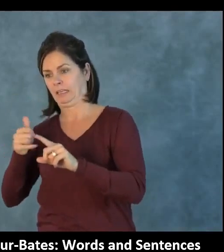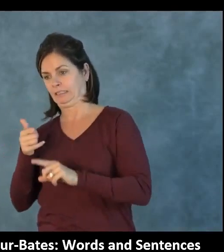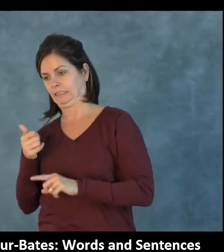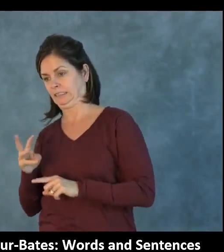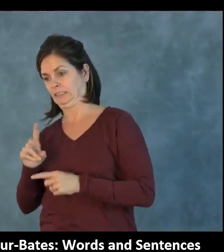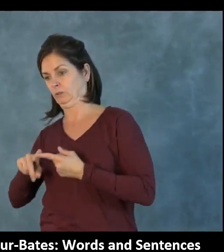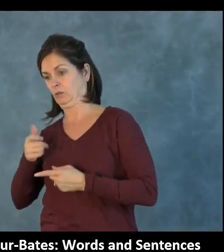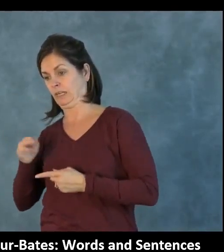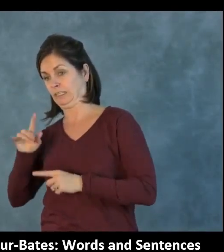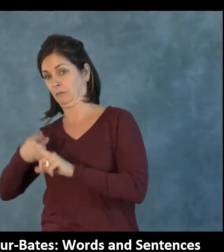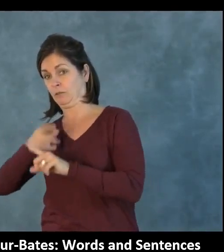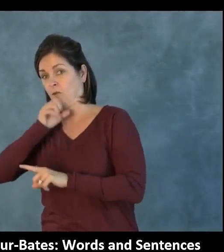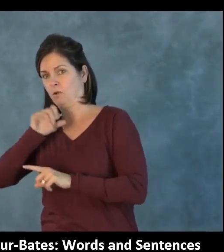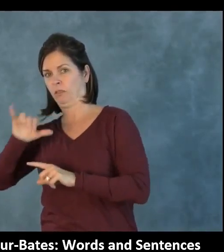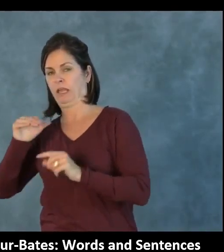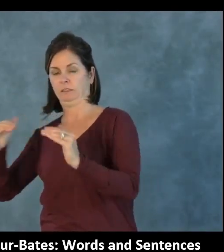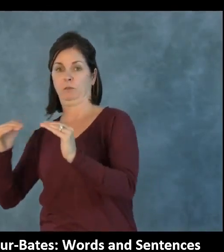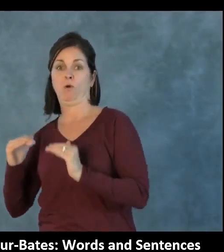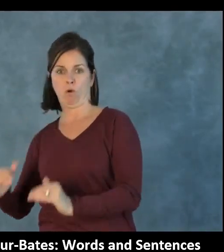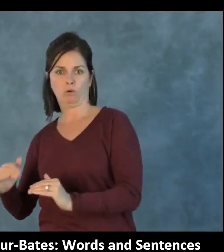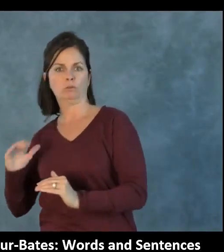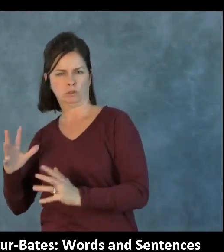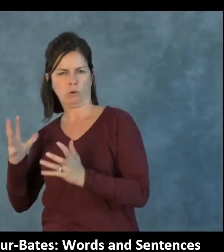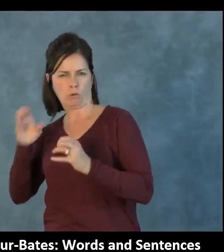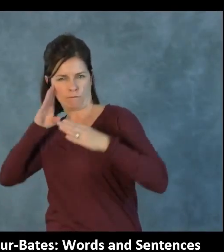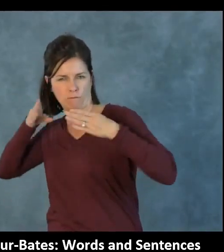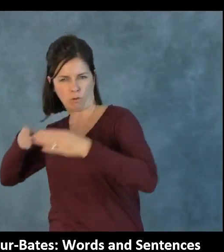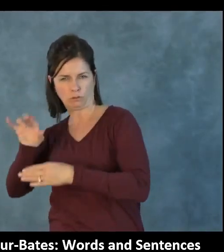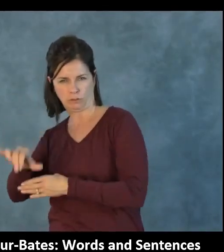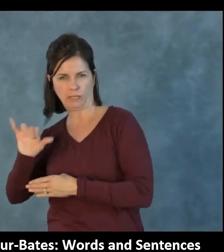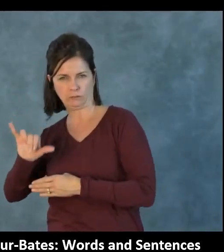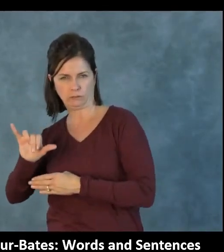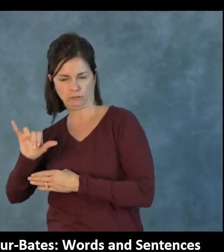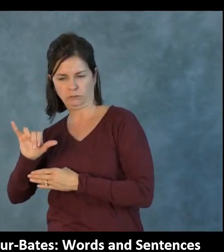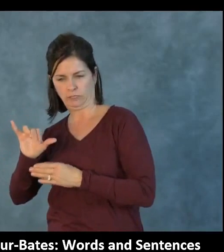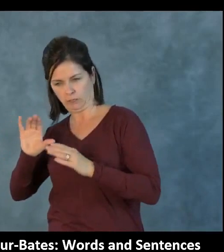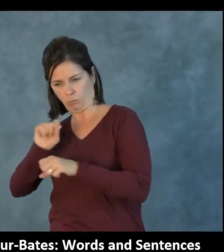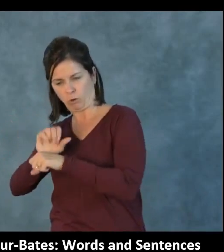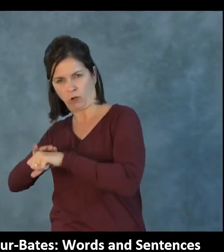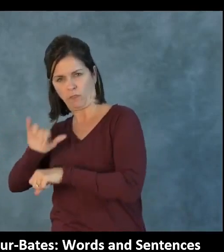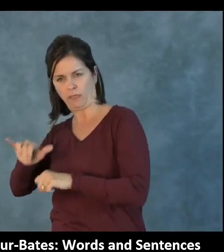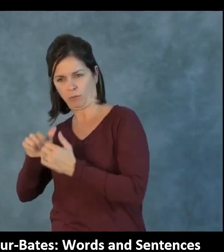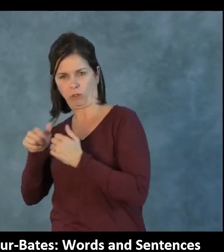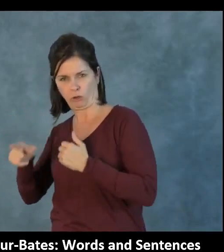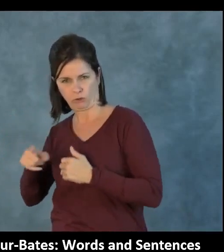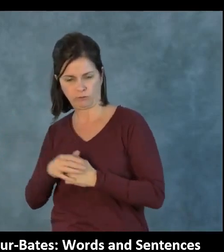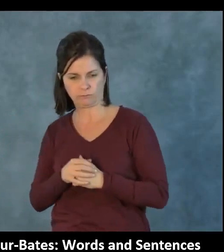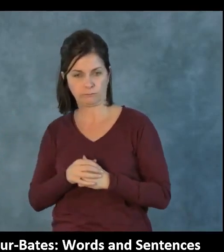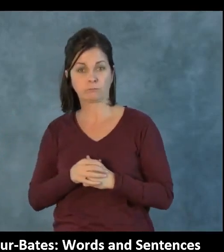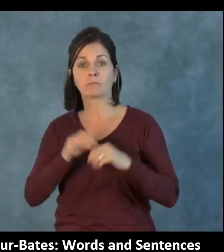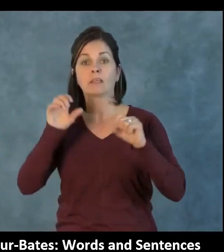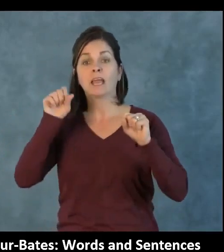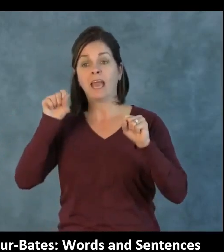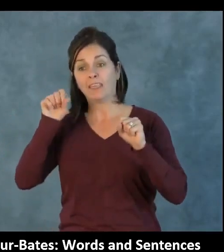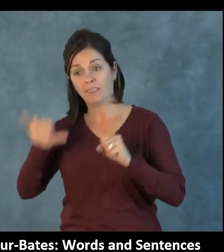That again is something else we'd want to be encouraging with her and could really be combined with the word combination goal,